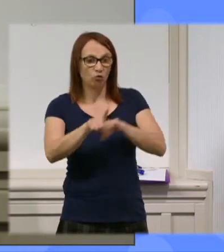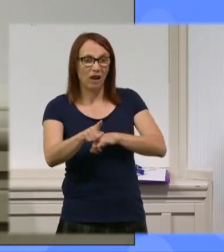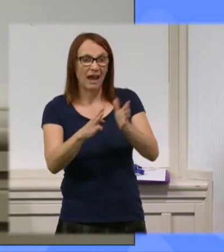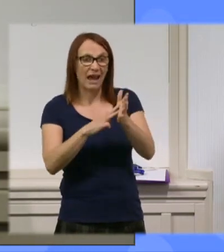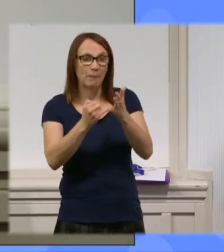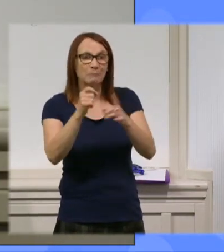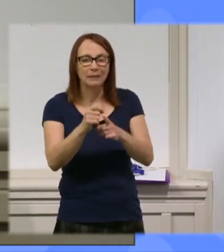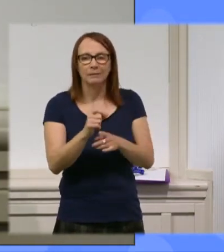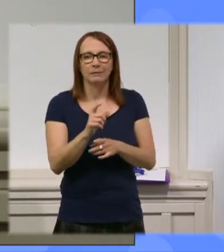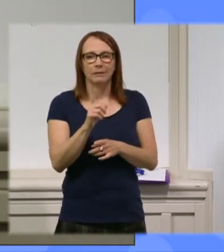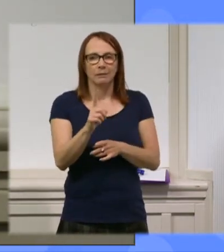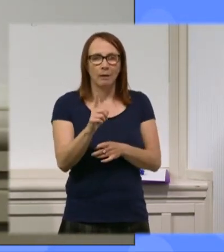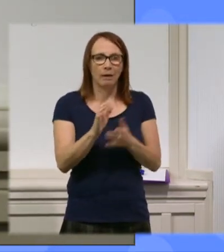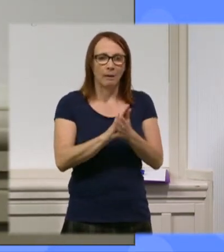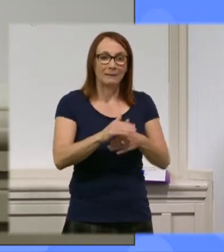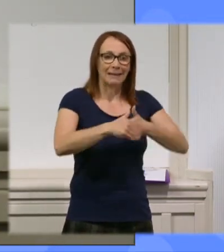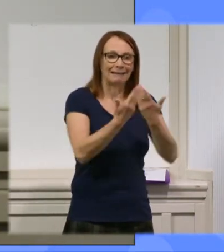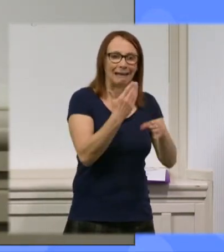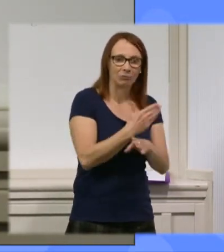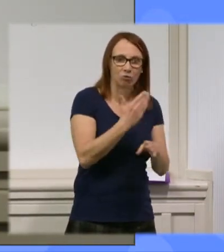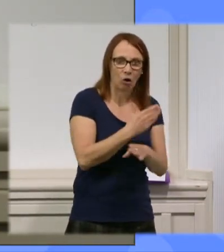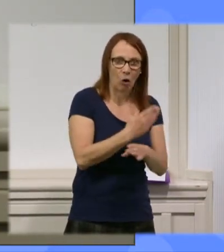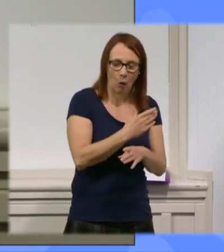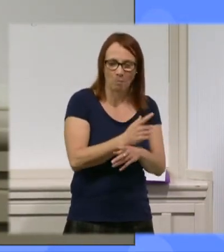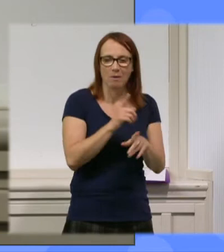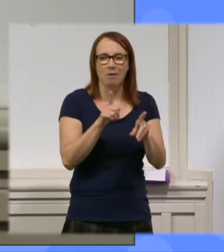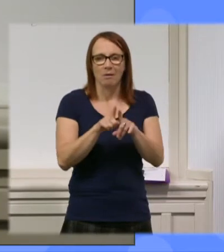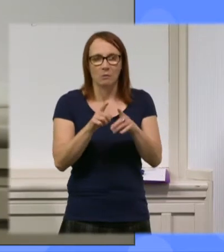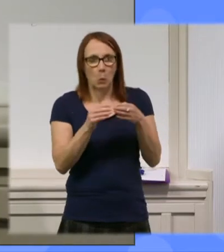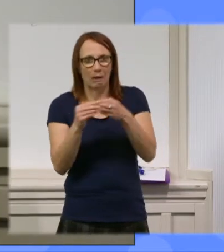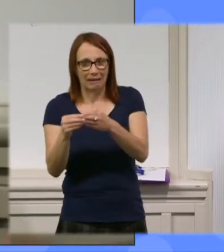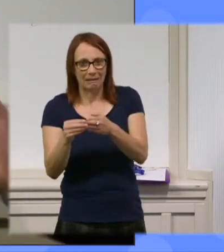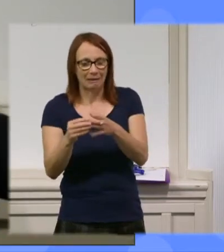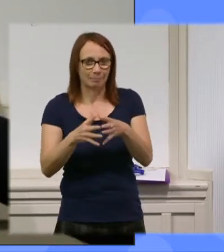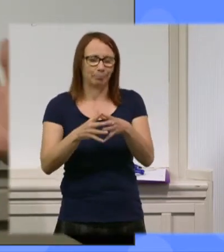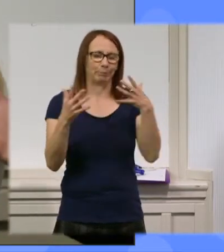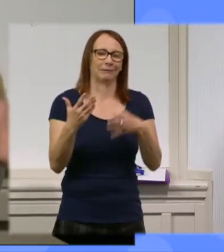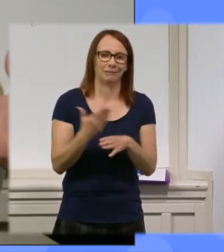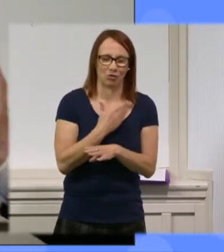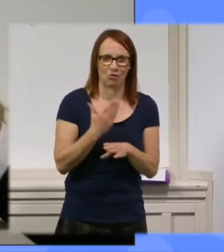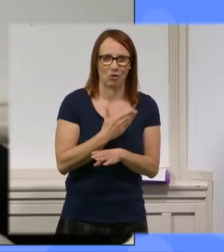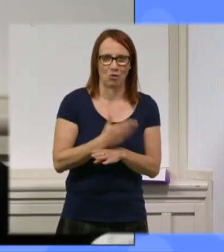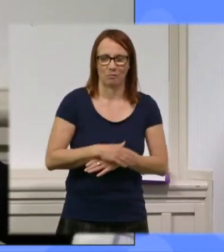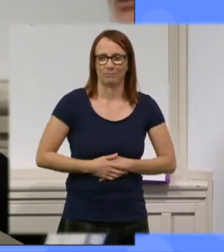job and I'm very privileged now to be one of the party's spokespeople as co-leader here today well thank you all very much and it may just pause for a